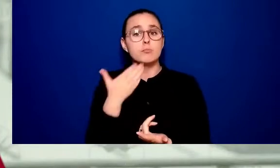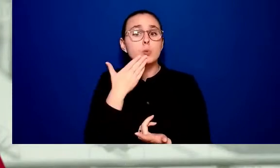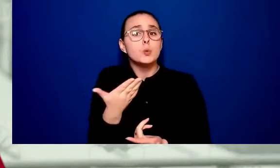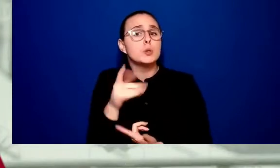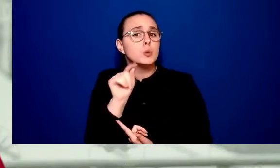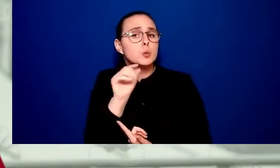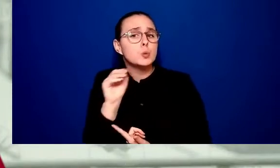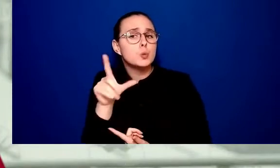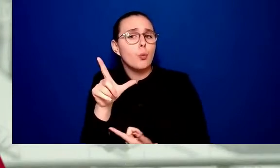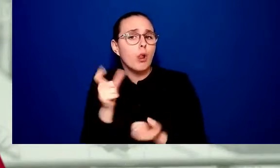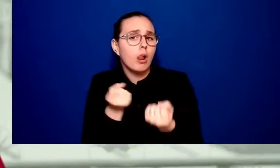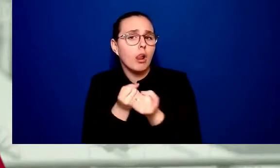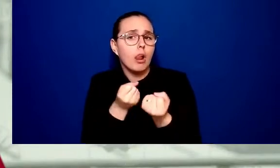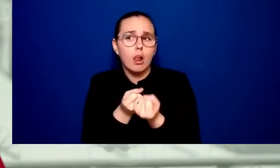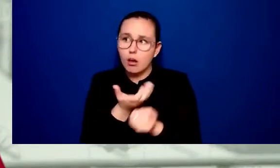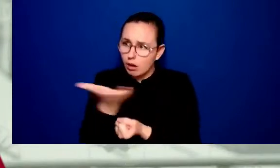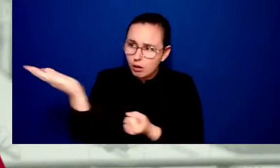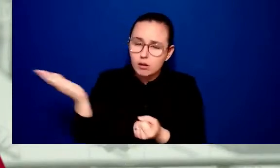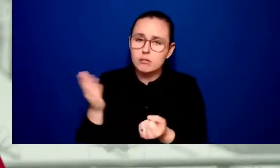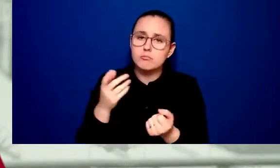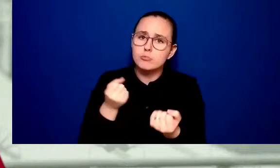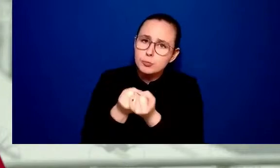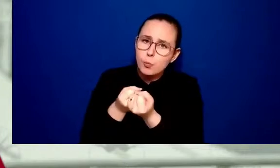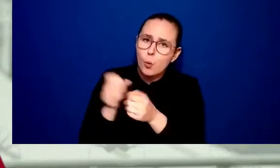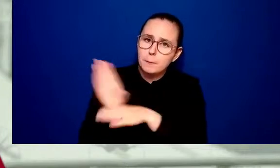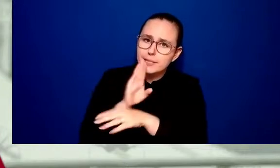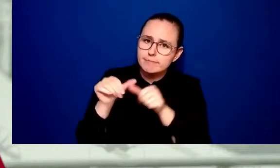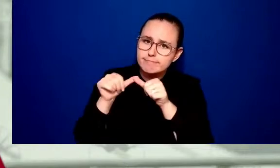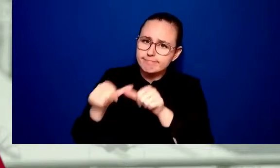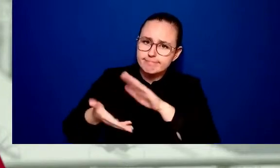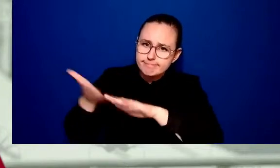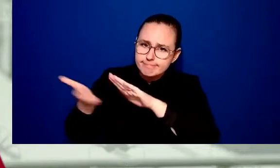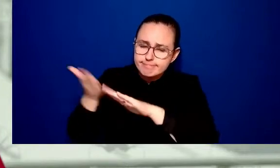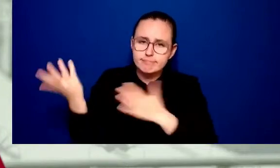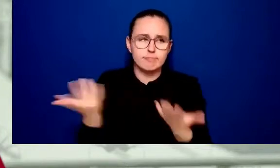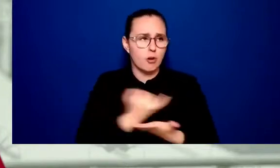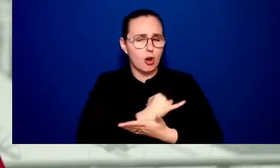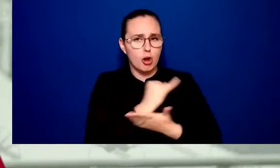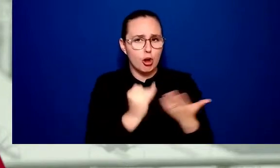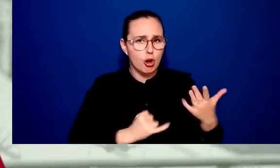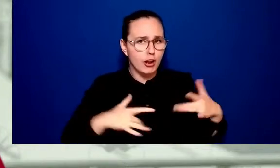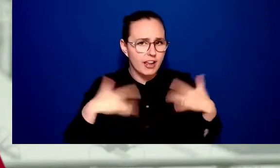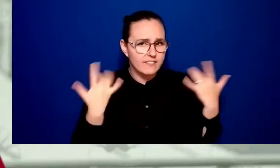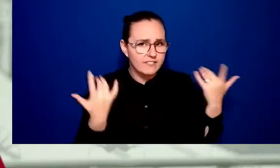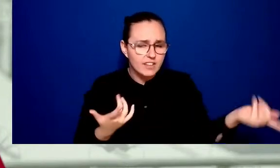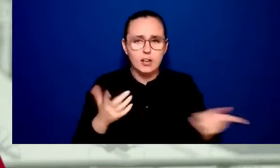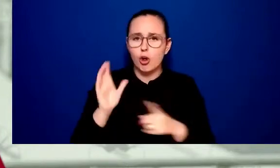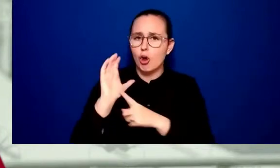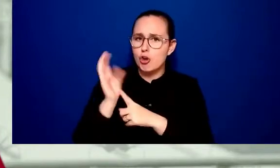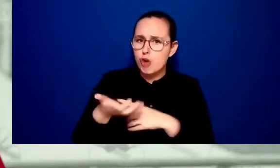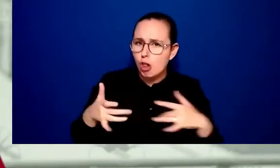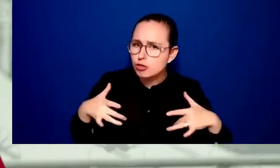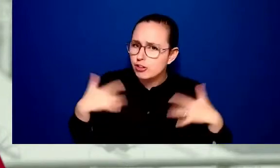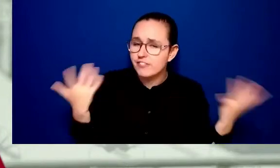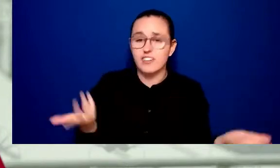open to support the arts and culture and sports that are part of our lives where the